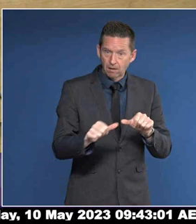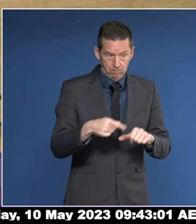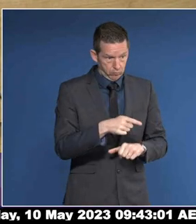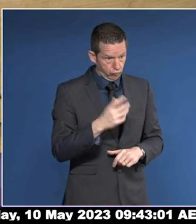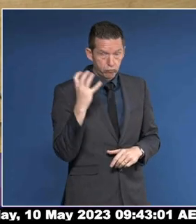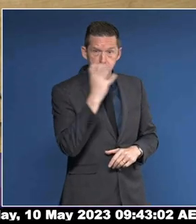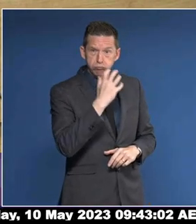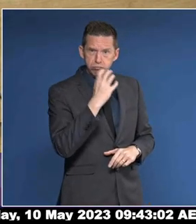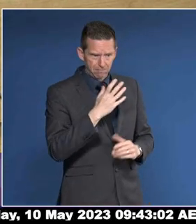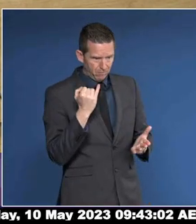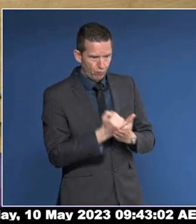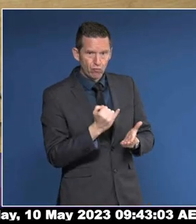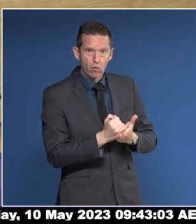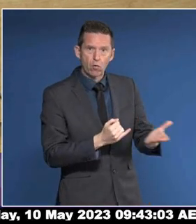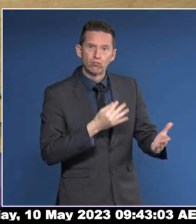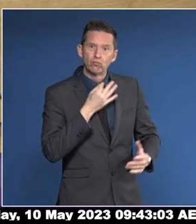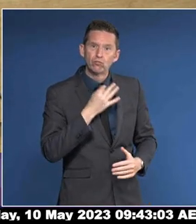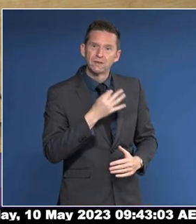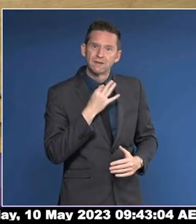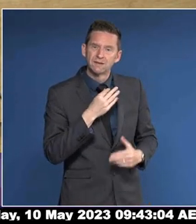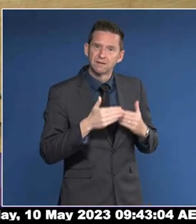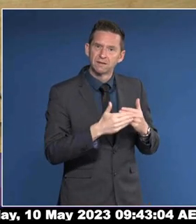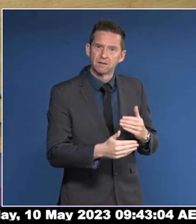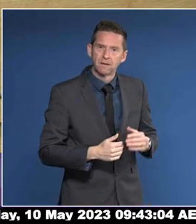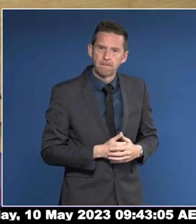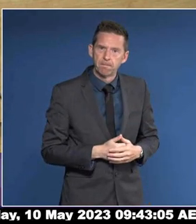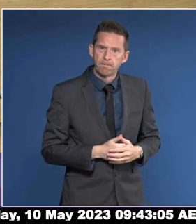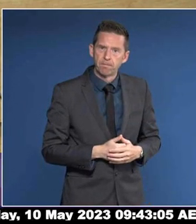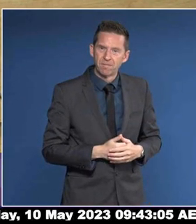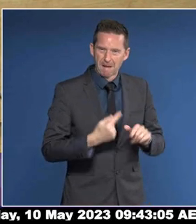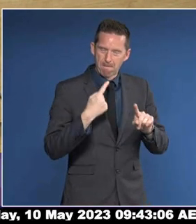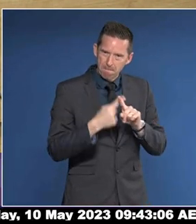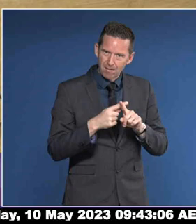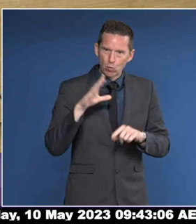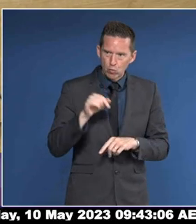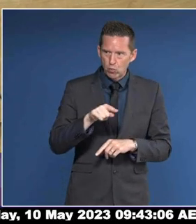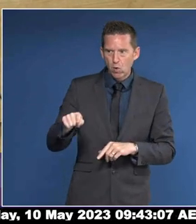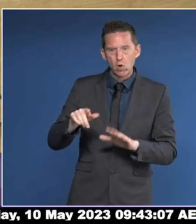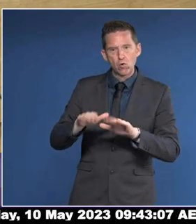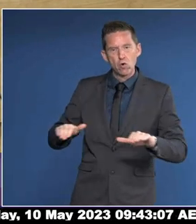immediate term but may also have required the department to do some more detailed